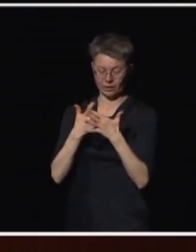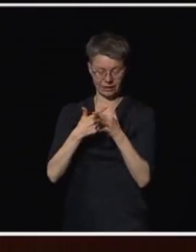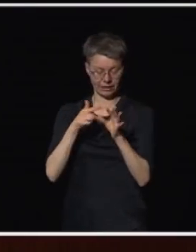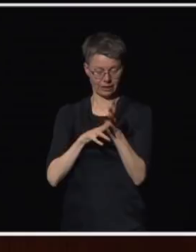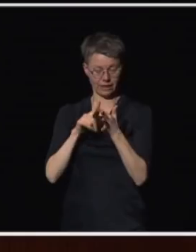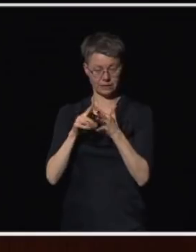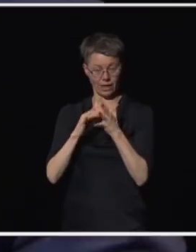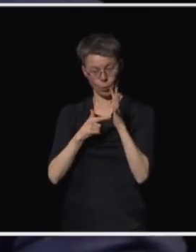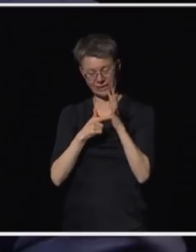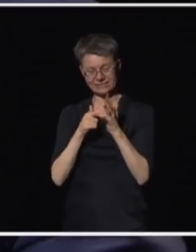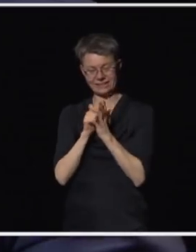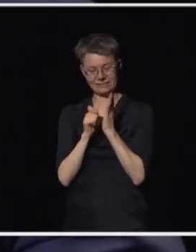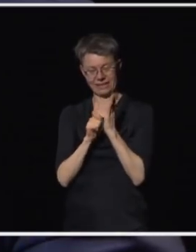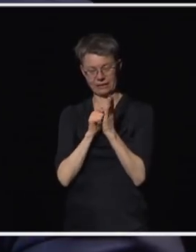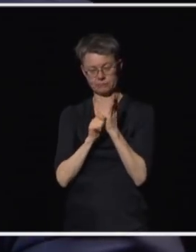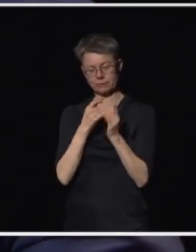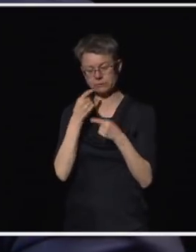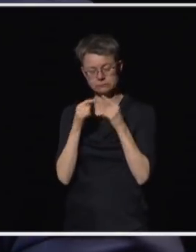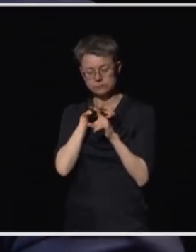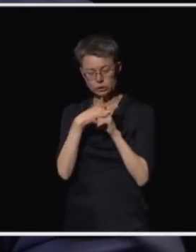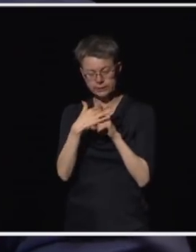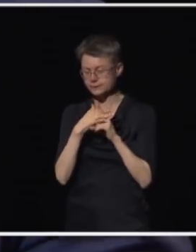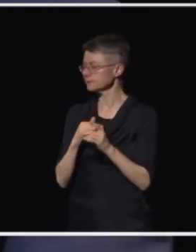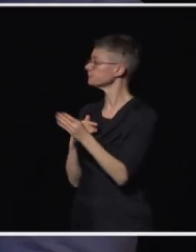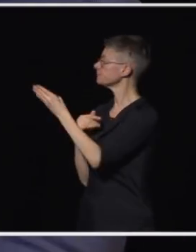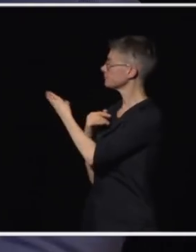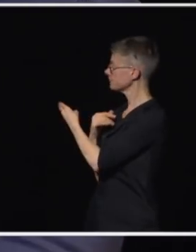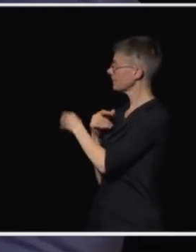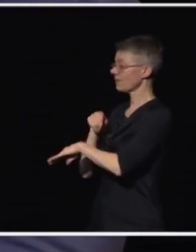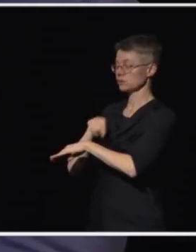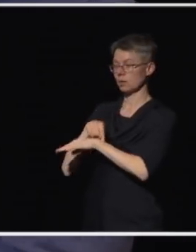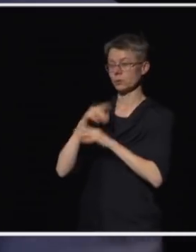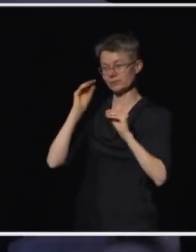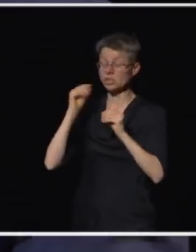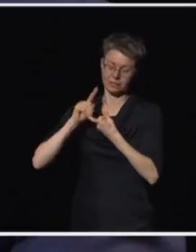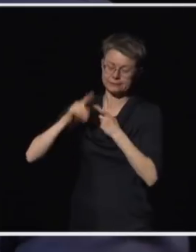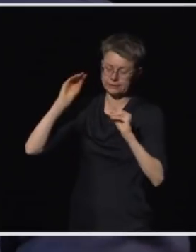Yeah. I mean, at the time I was teaching. I still teach at NYU.